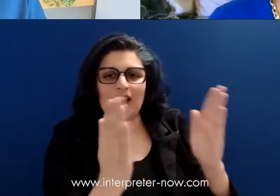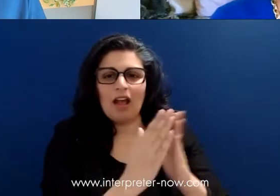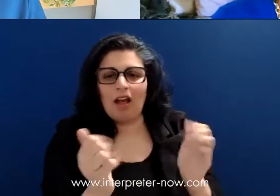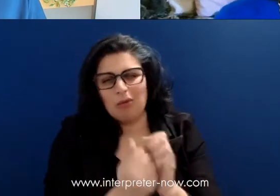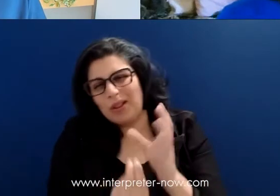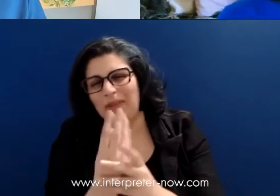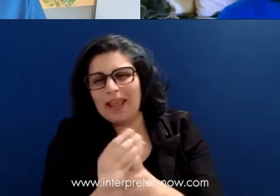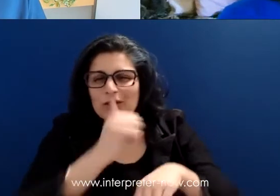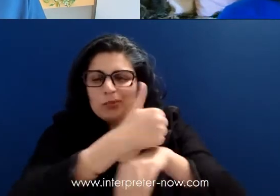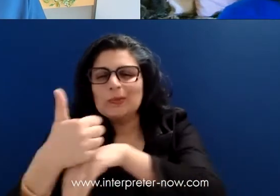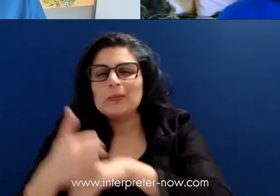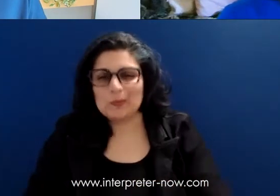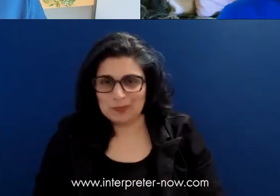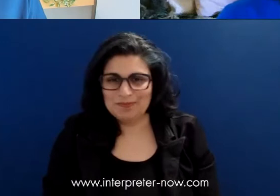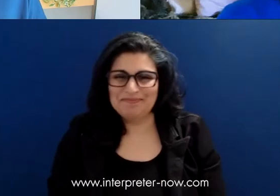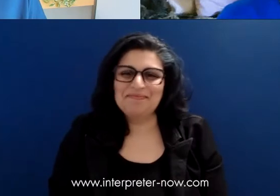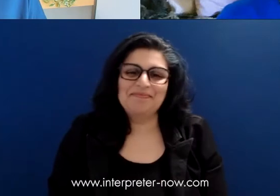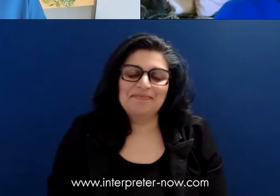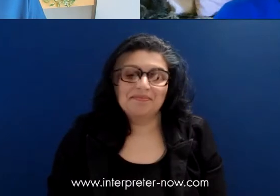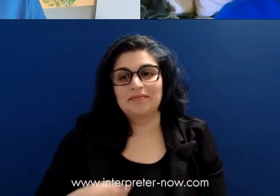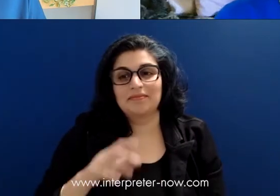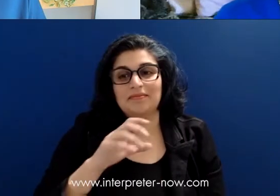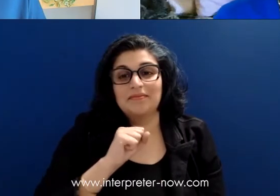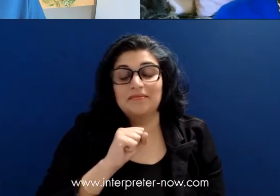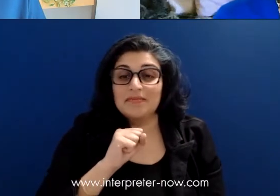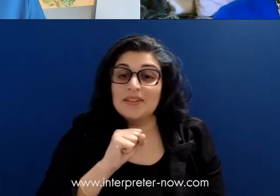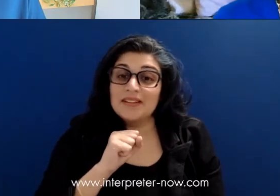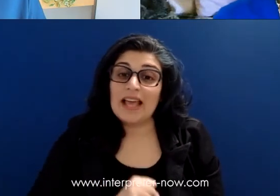I’m a South-Asian woman.